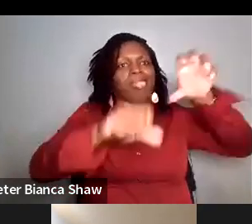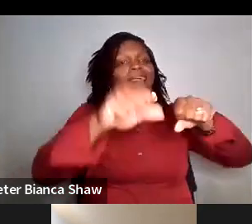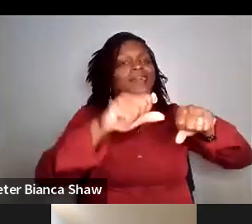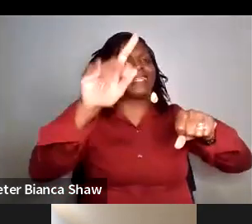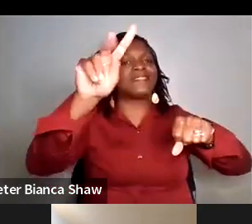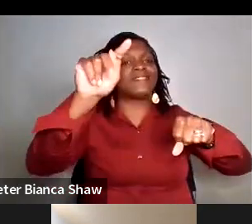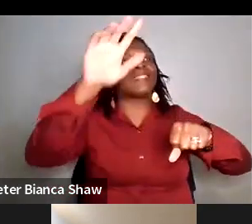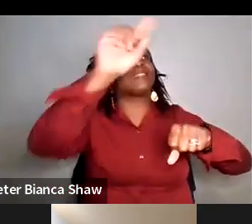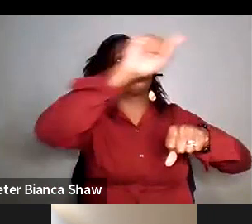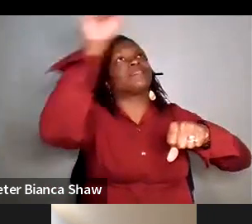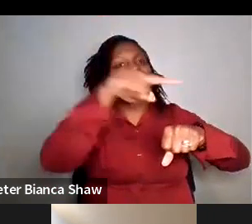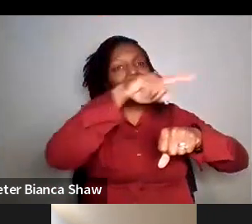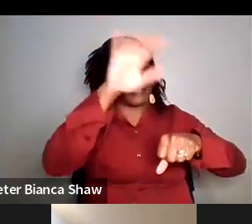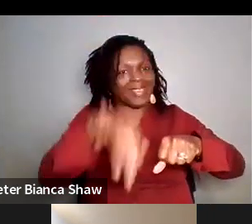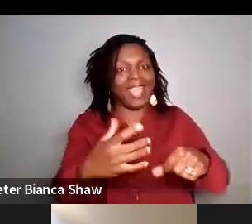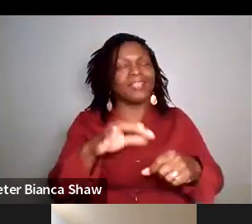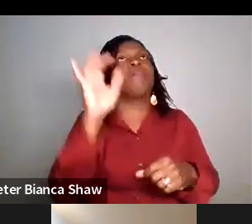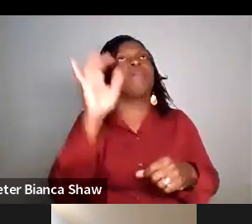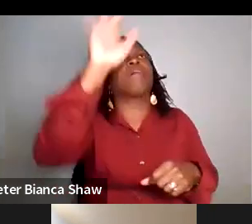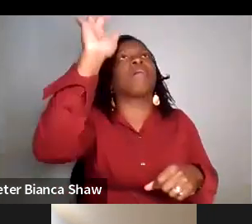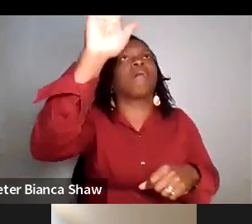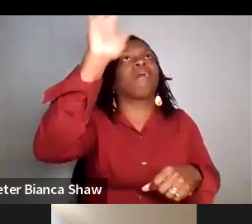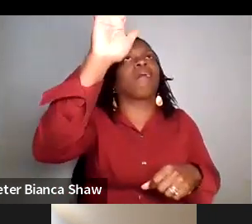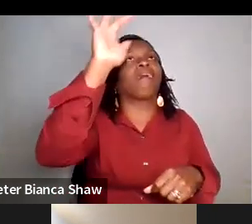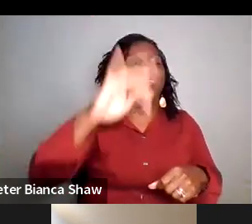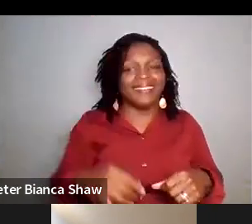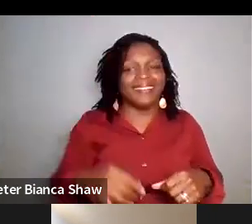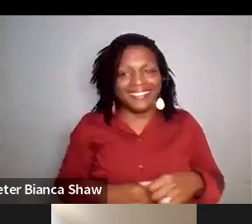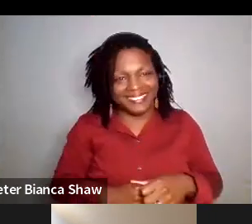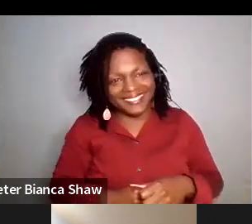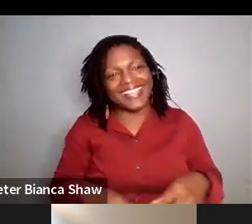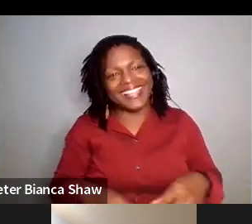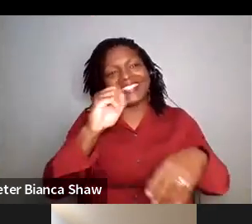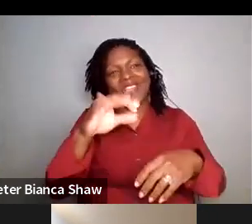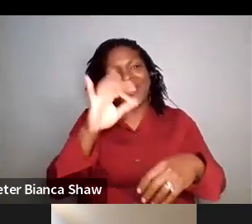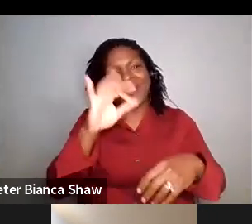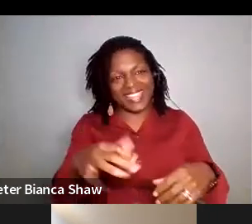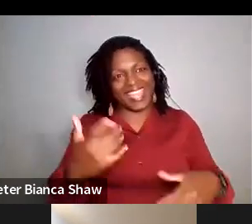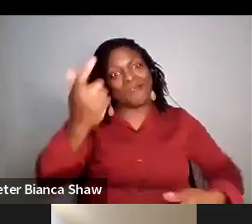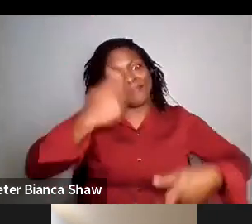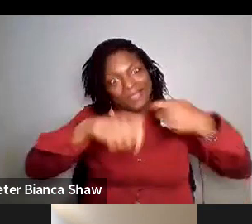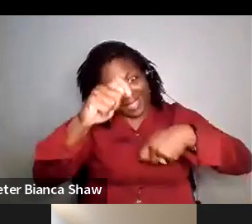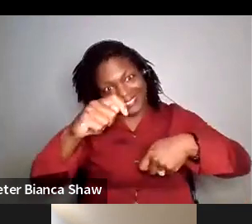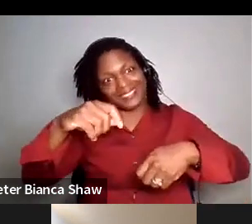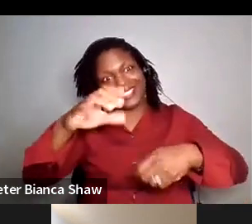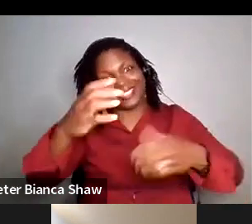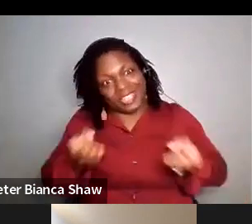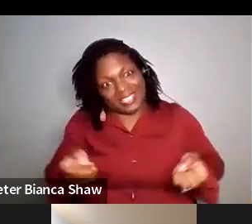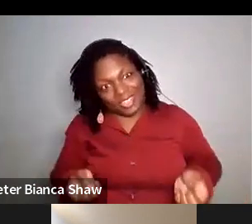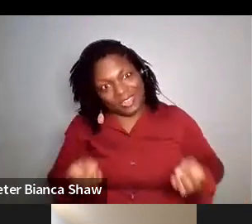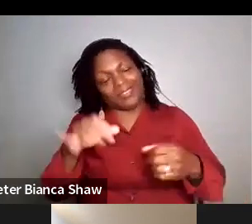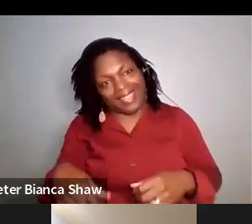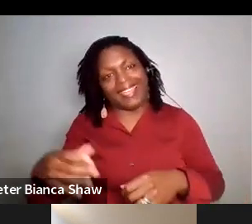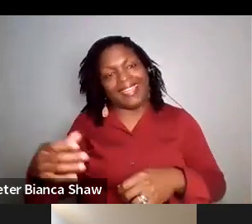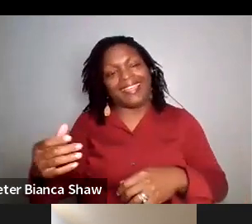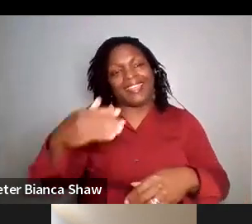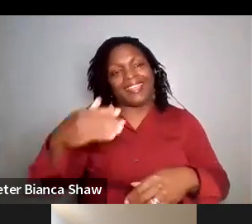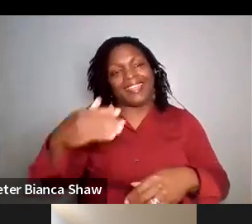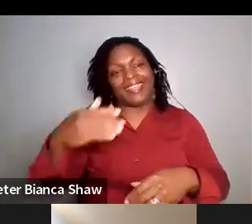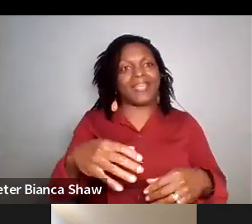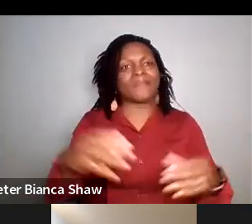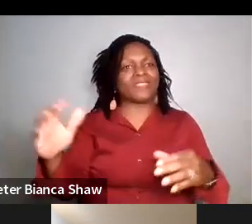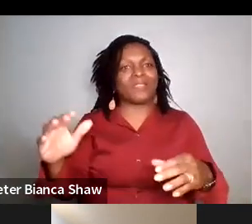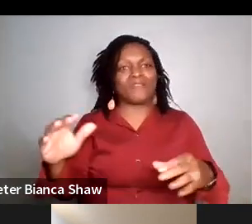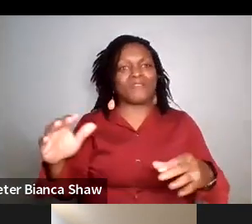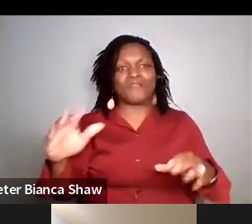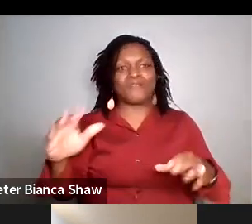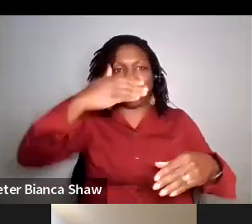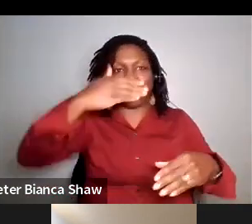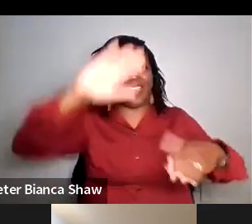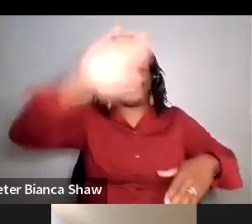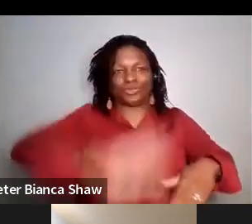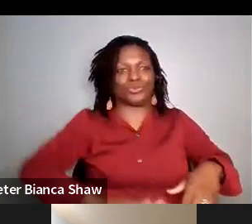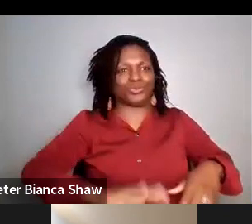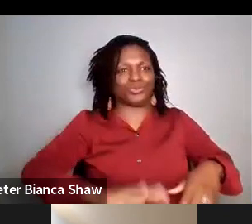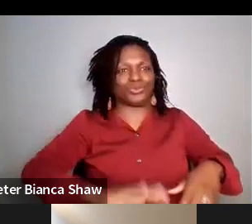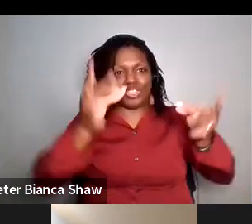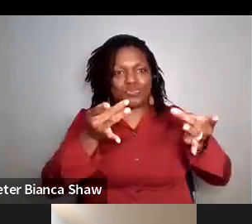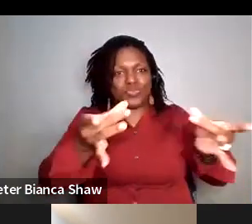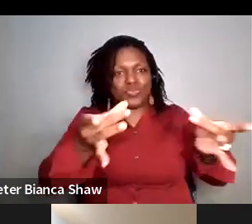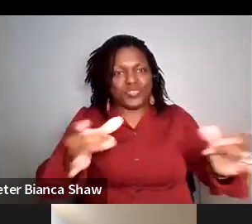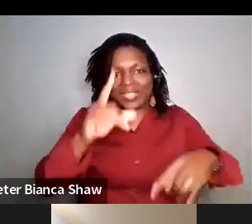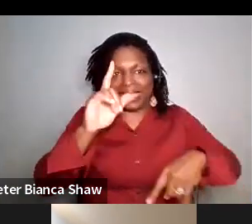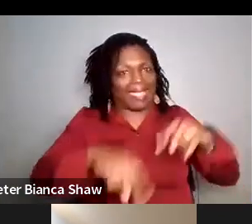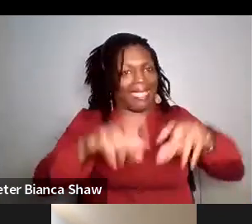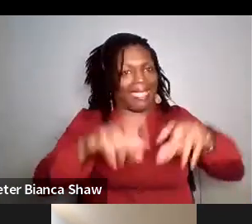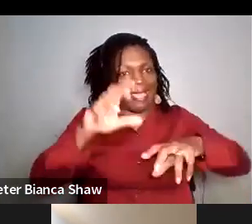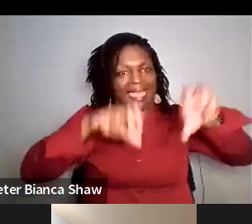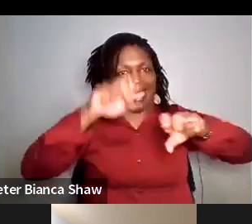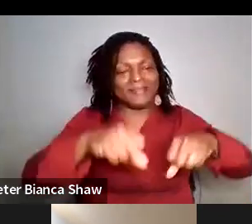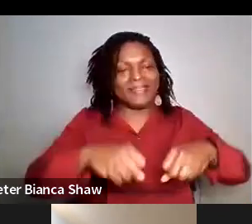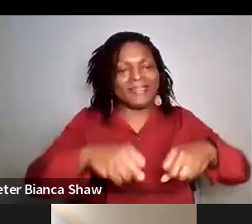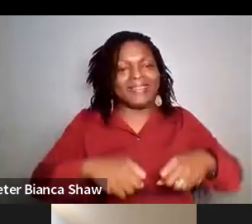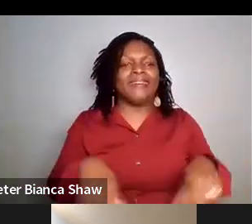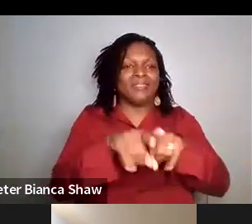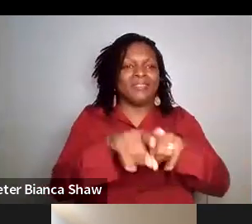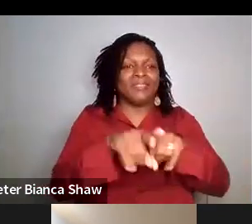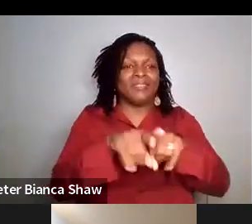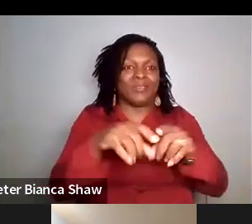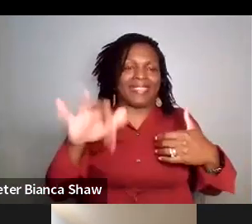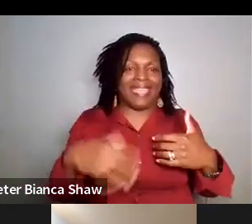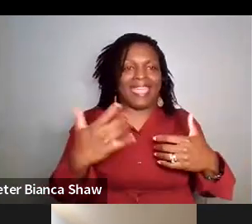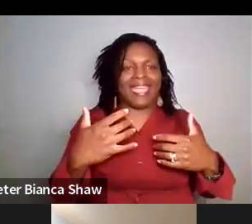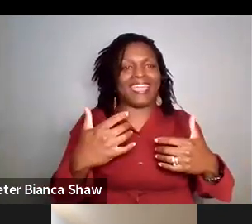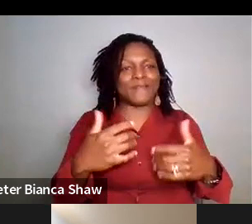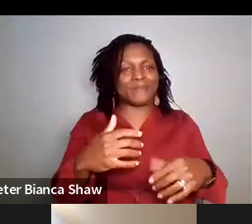So I took that dresser out and put another dresser in there that had flat front with a little cool, and that worked for a while, and it, of course, had safety cables to the wall, and every once in a while you would hear him in